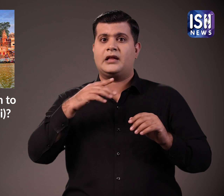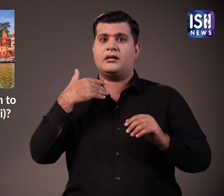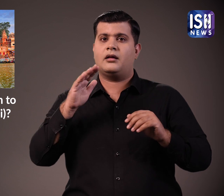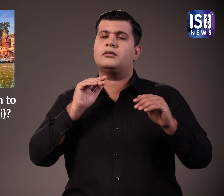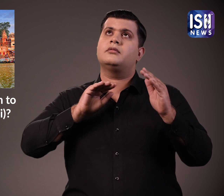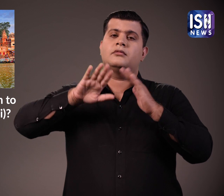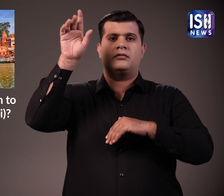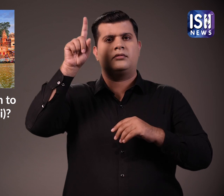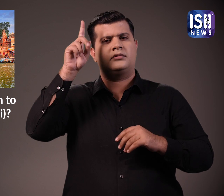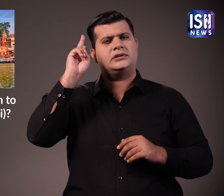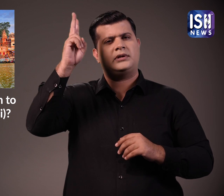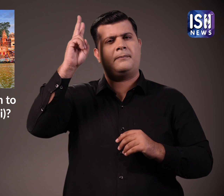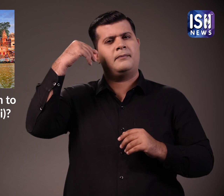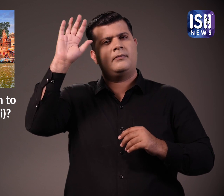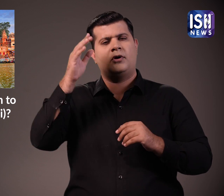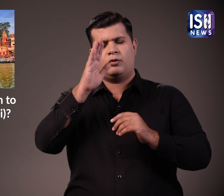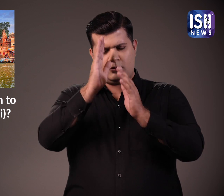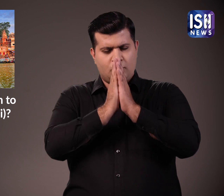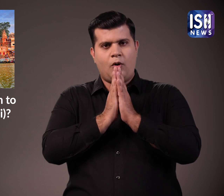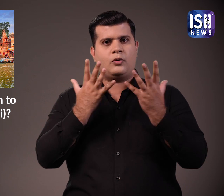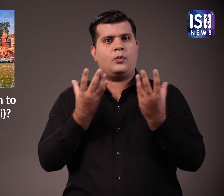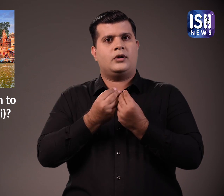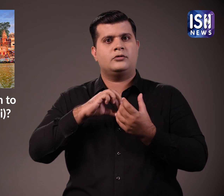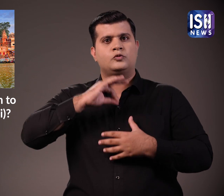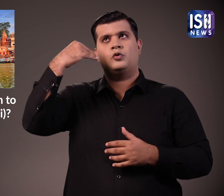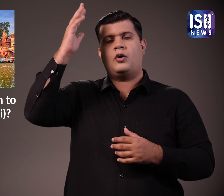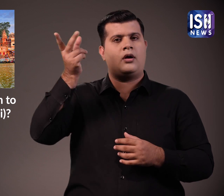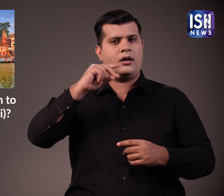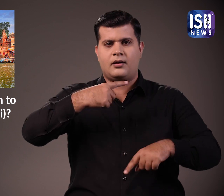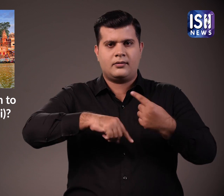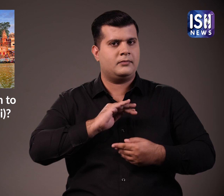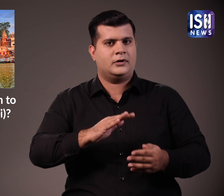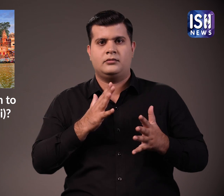They also believe that they will attain salvation and they will be freed from the cycle of rebirth.